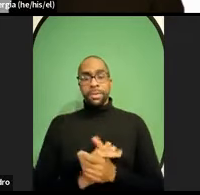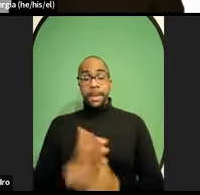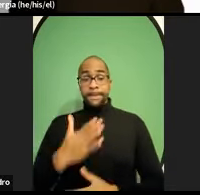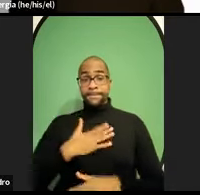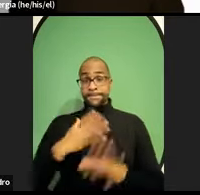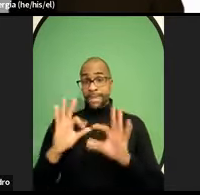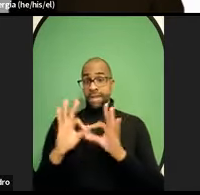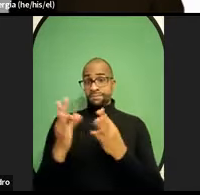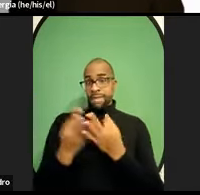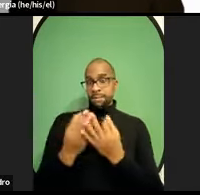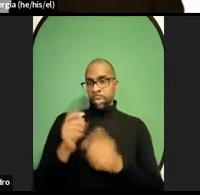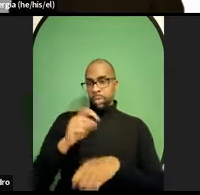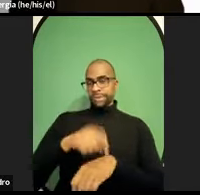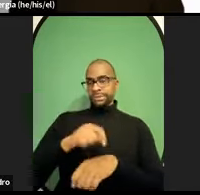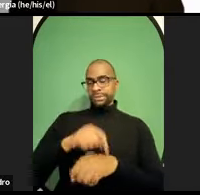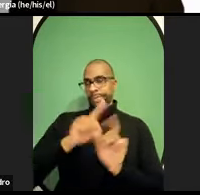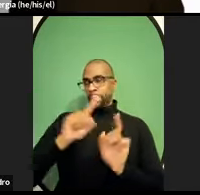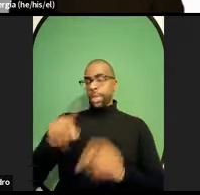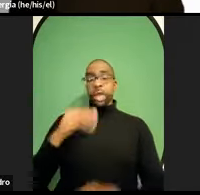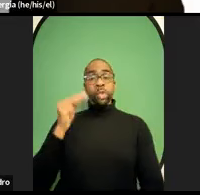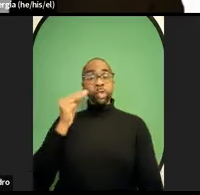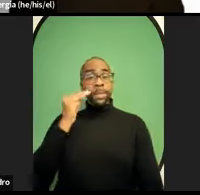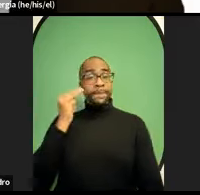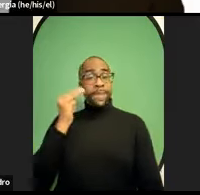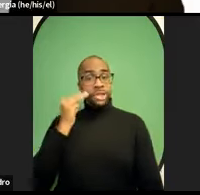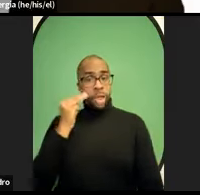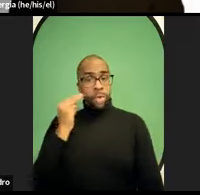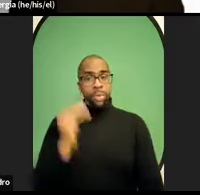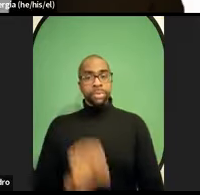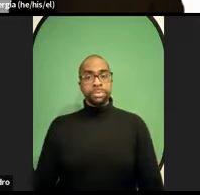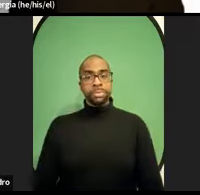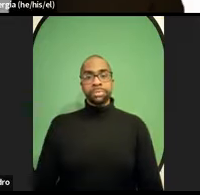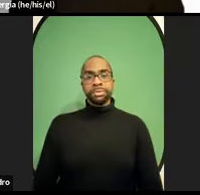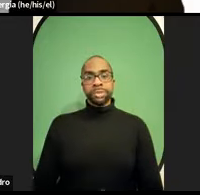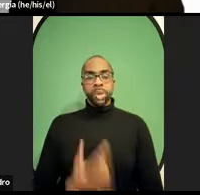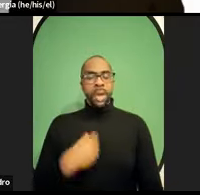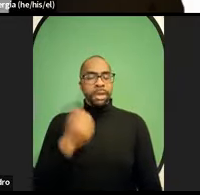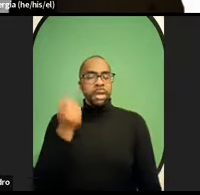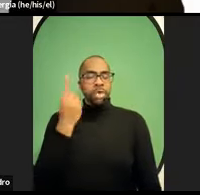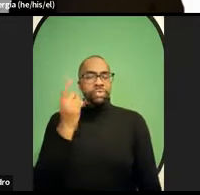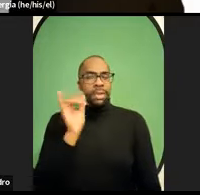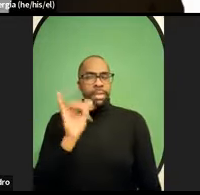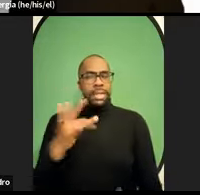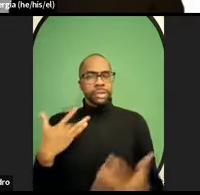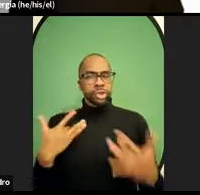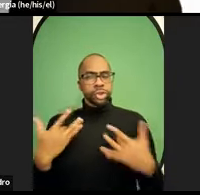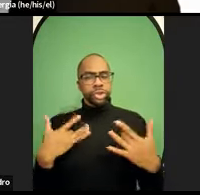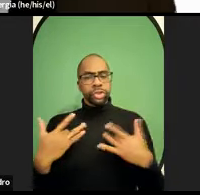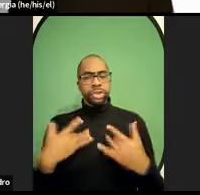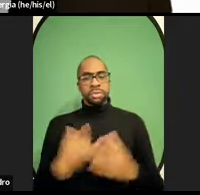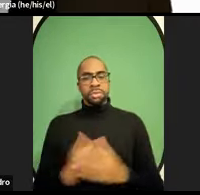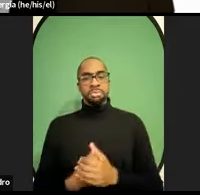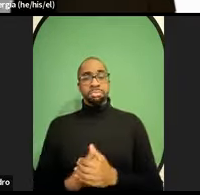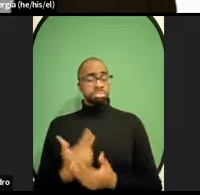you know You know I know for my family it's You know I know for my family it's it's it's it's a time where we go to Mexico and. when when you see family so I when you see family so I can